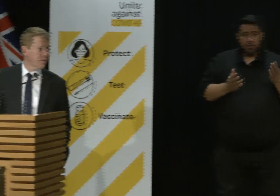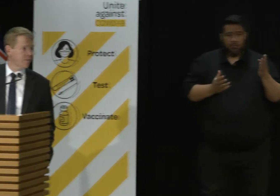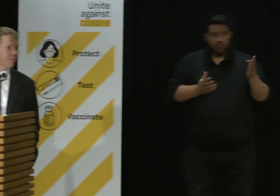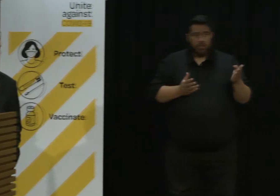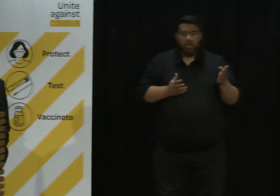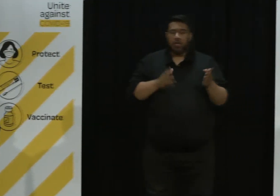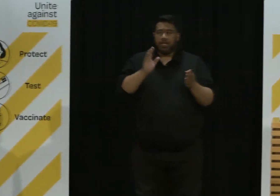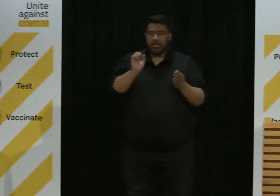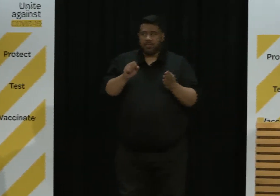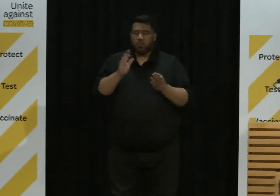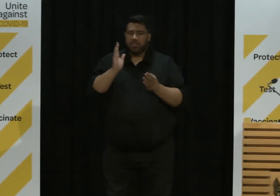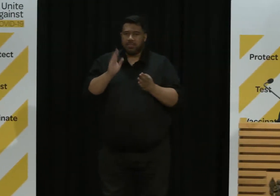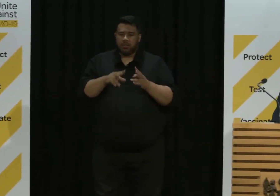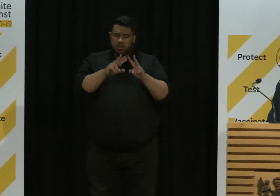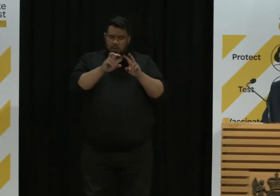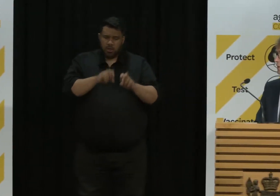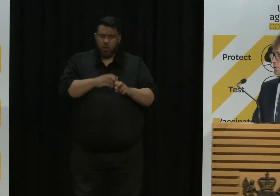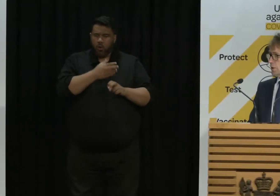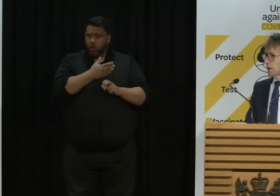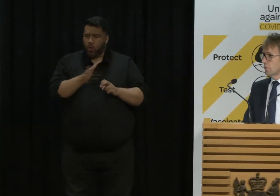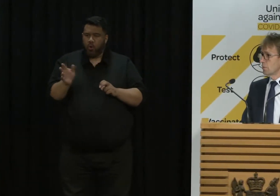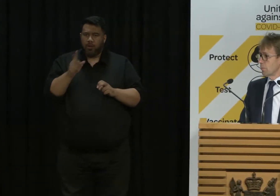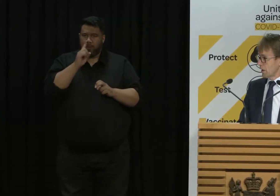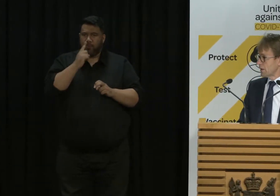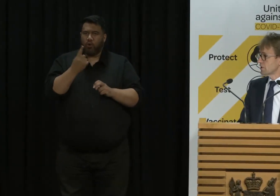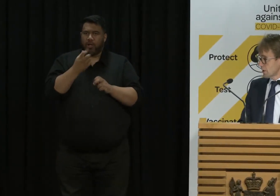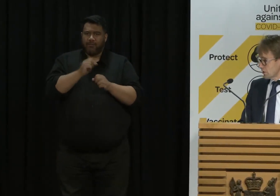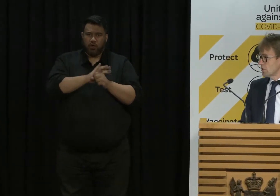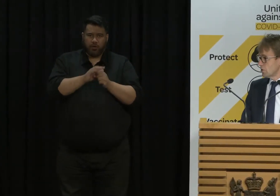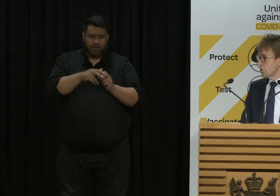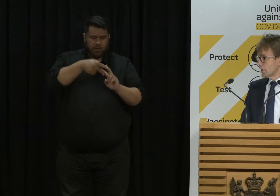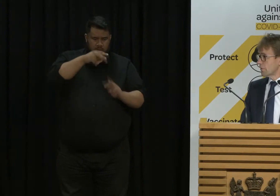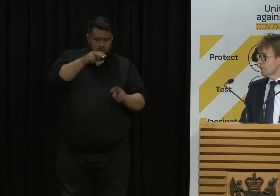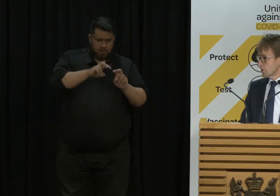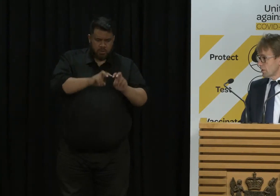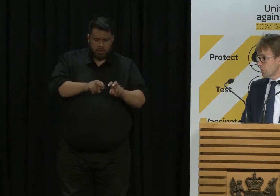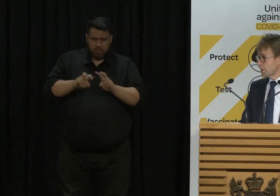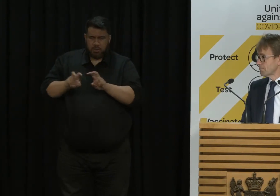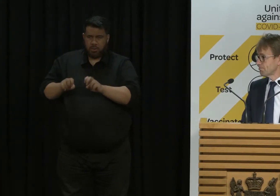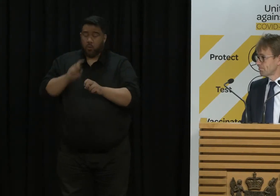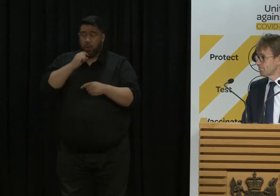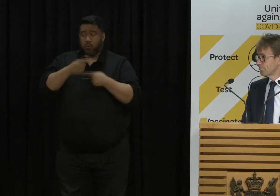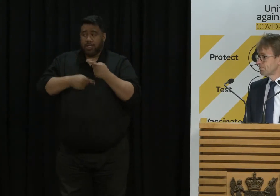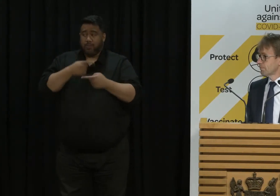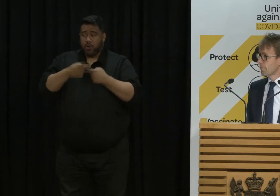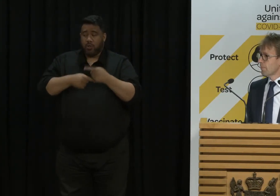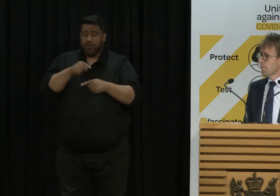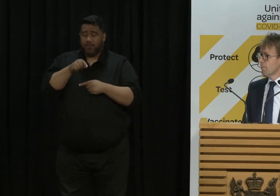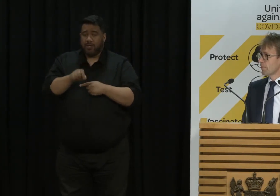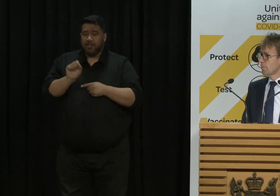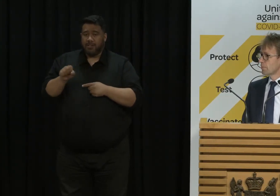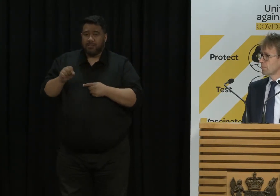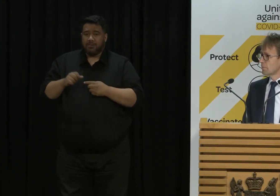high caseload and if not, what is the accounting for it? >> We are still sequencing every case